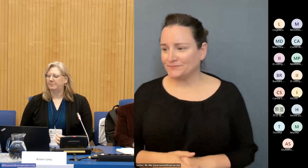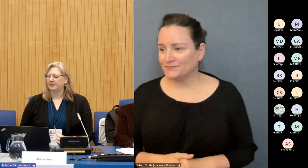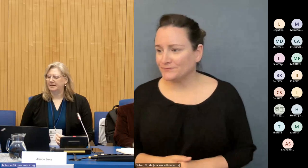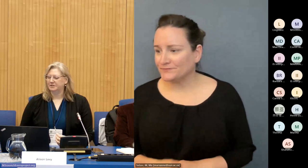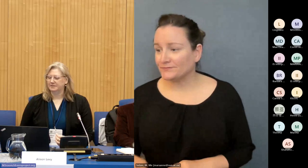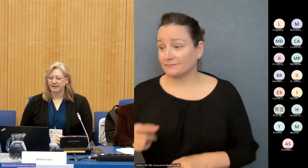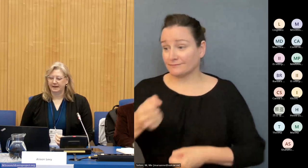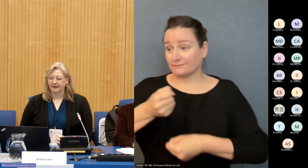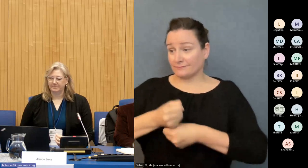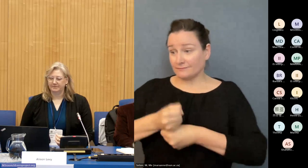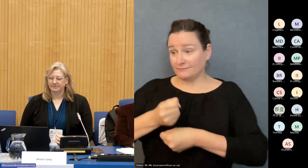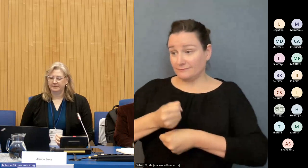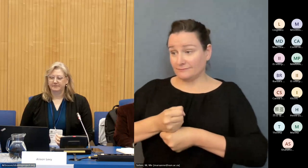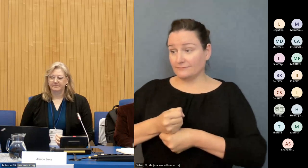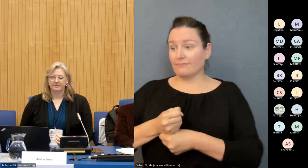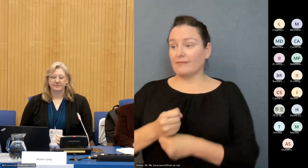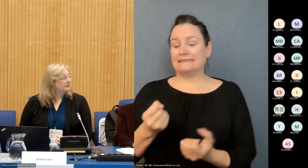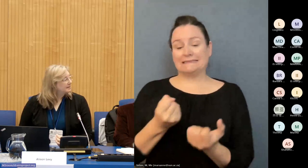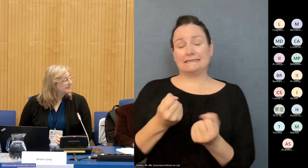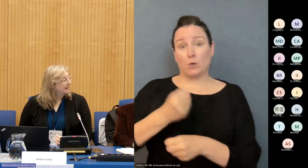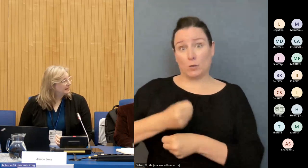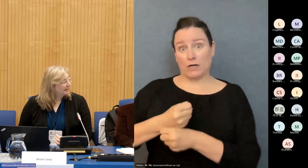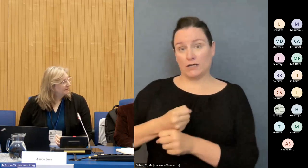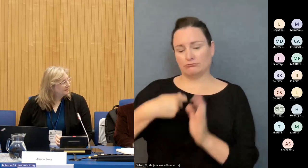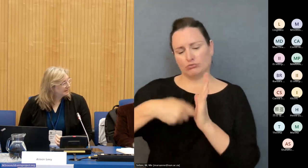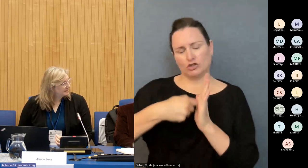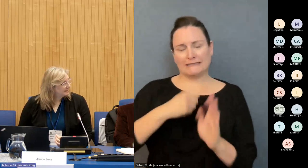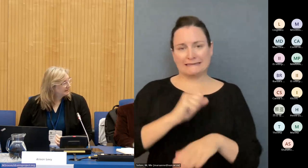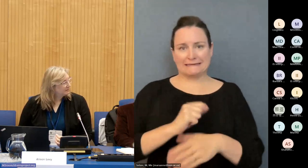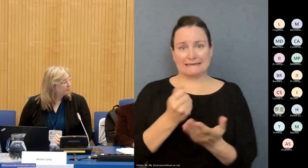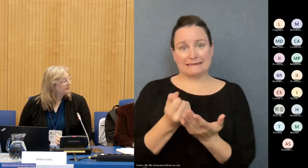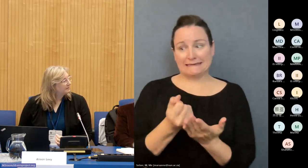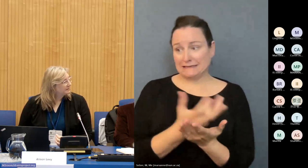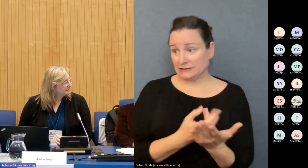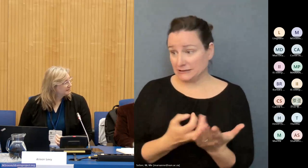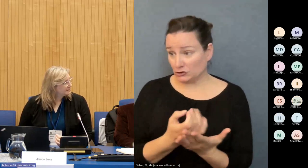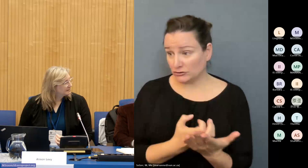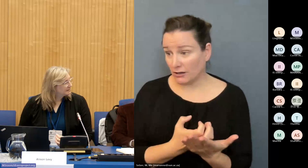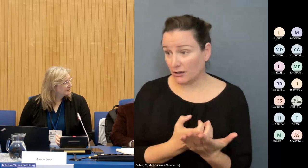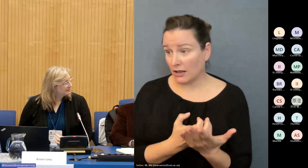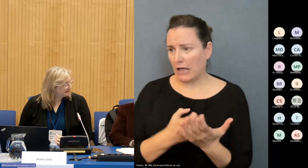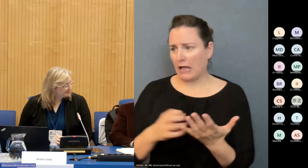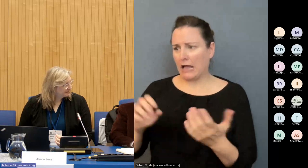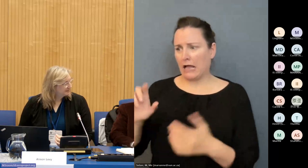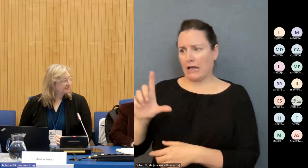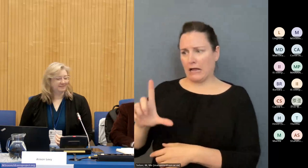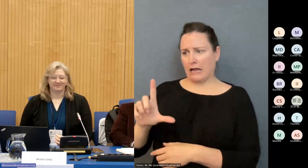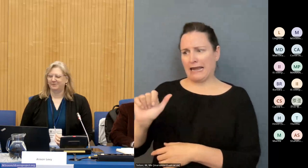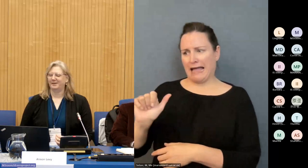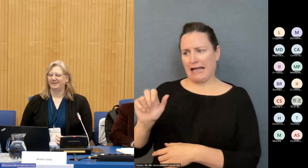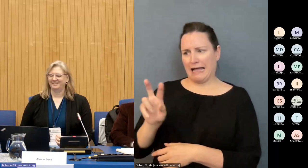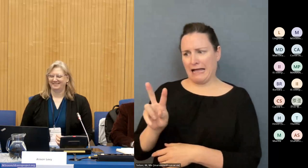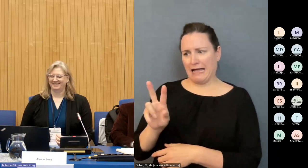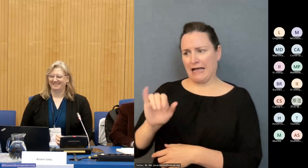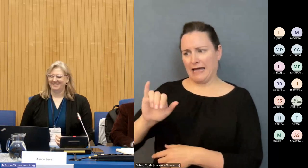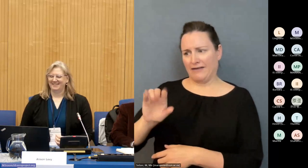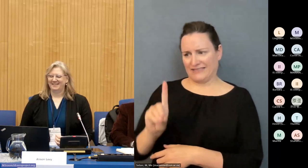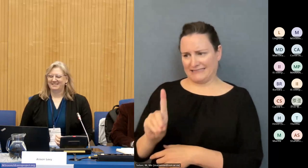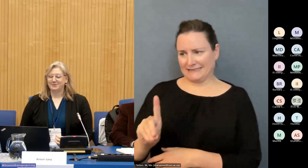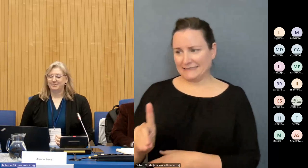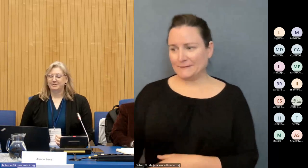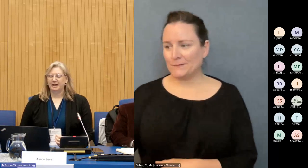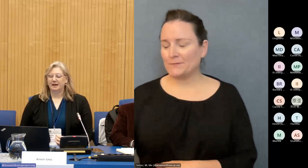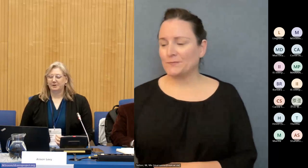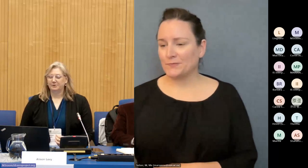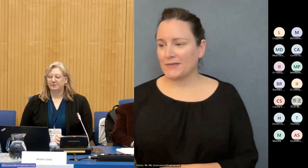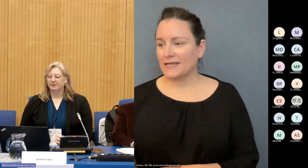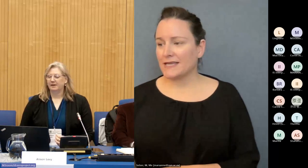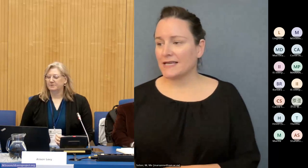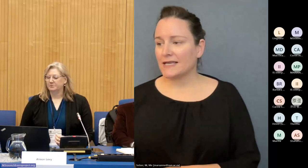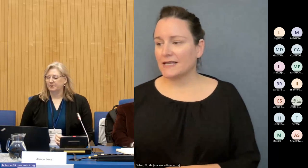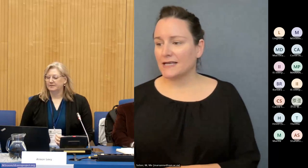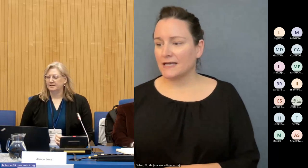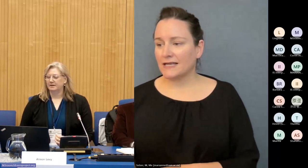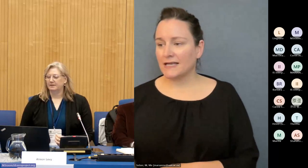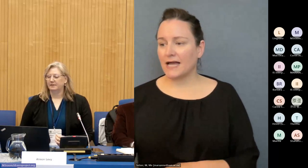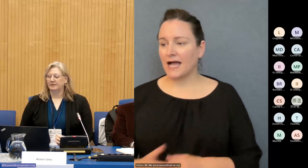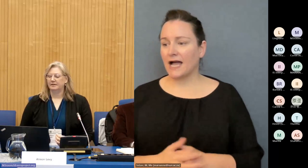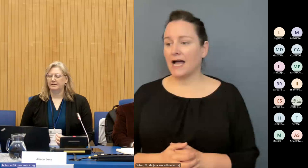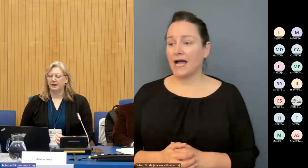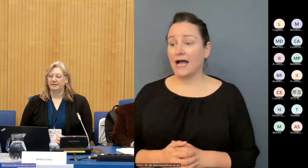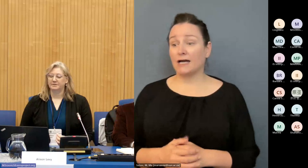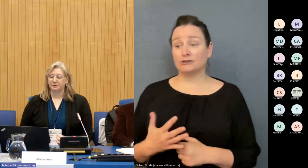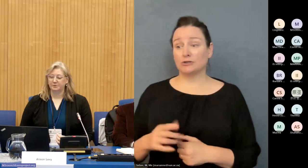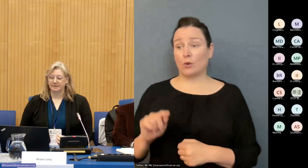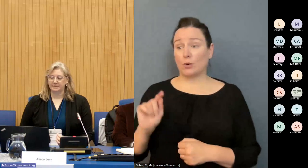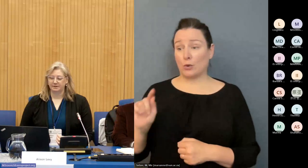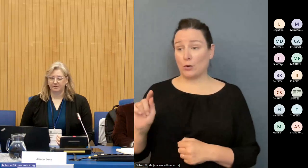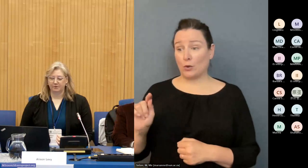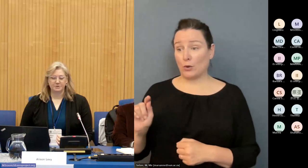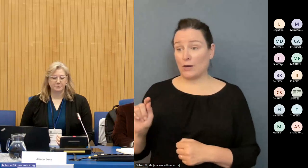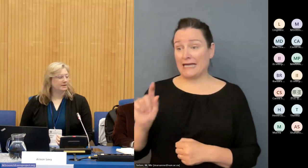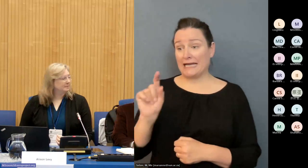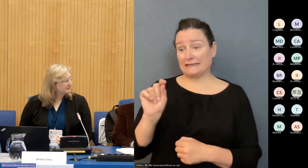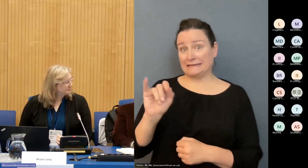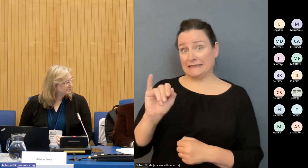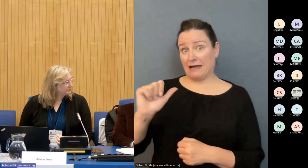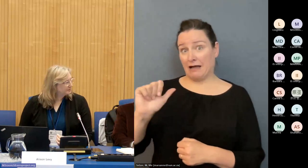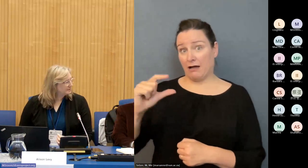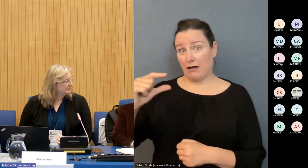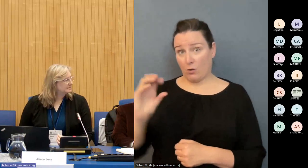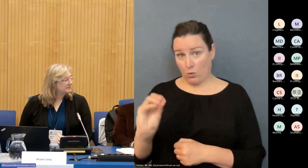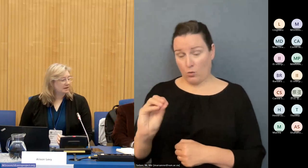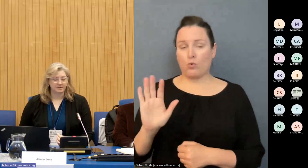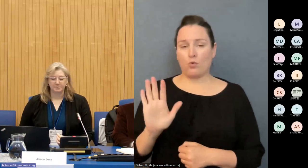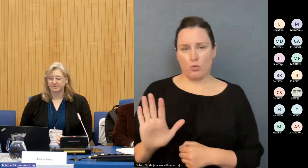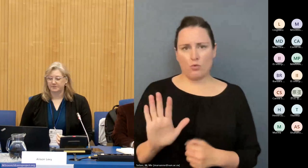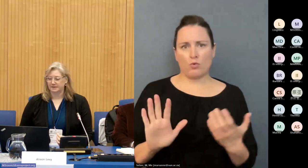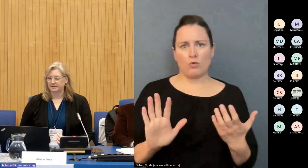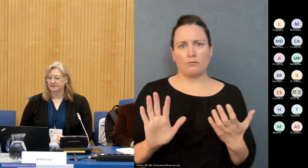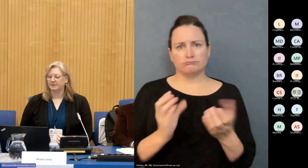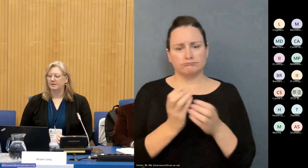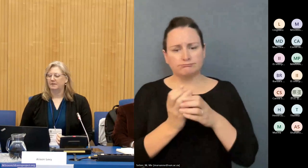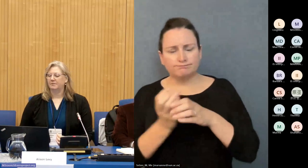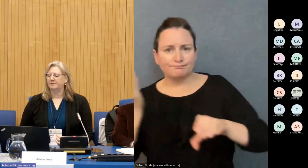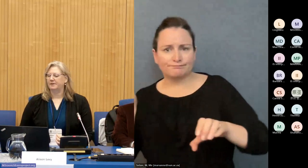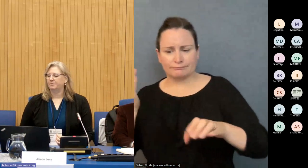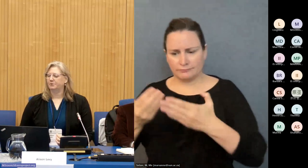applications lab, LAVID. Thiago comes to us with degrees in computer science from the Federal